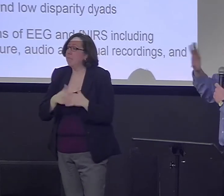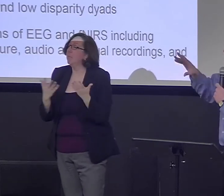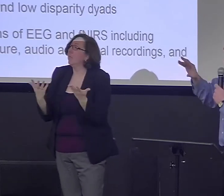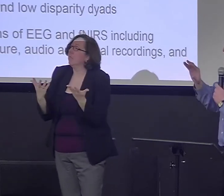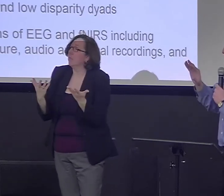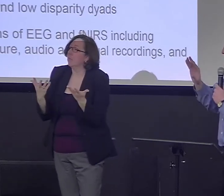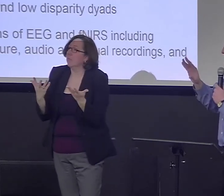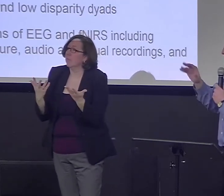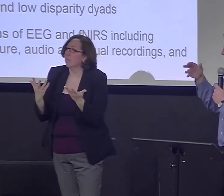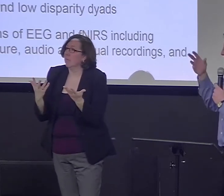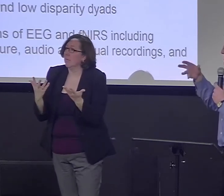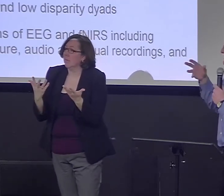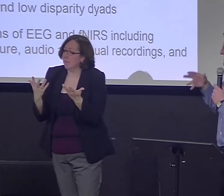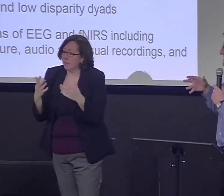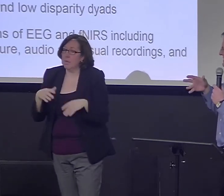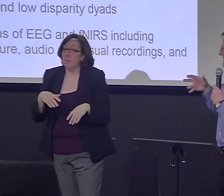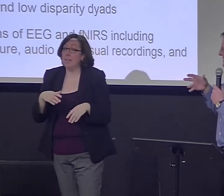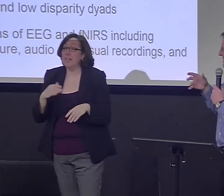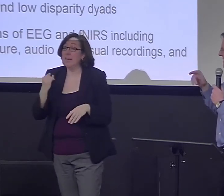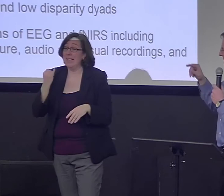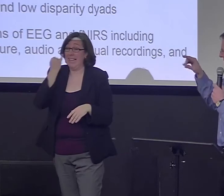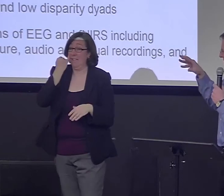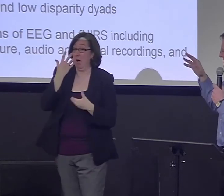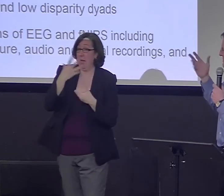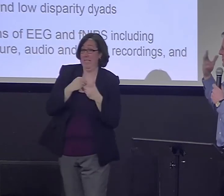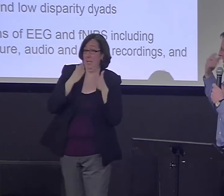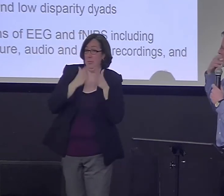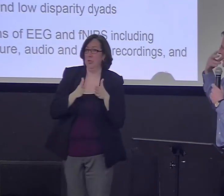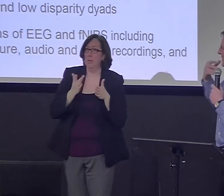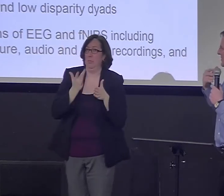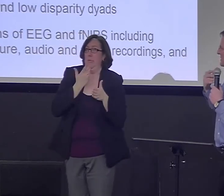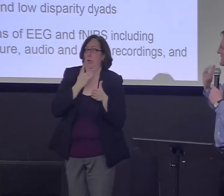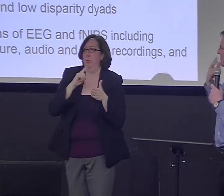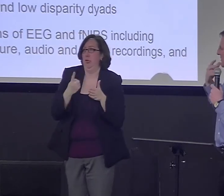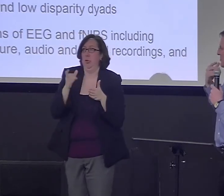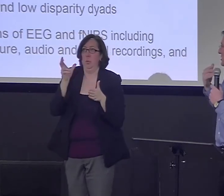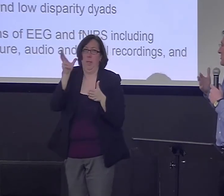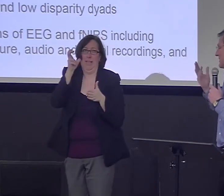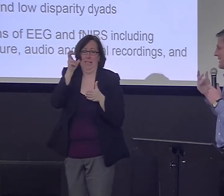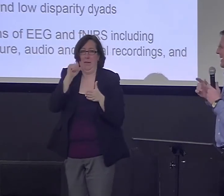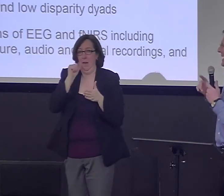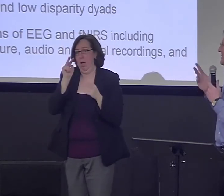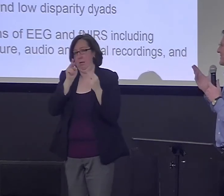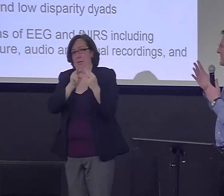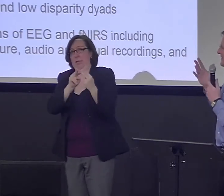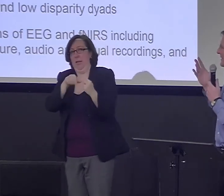to even see the other face and just listen. And so looking at the receptive region,